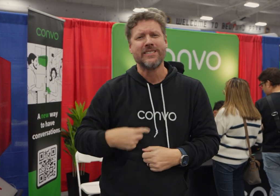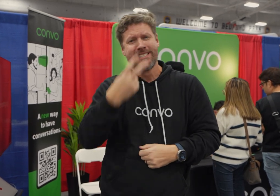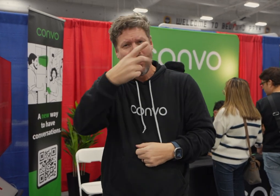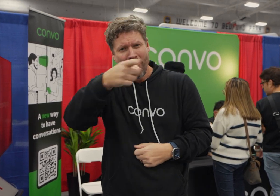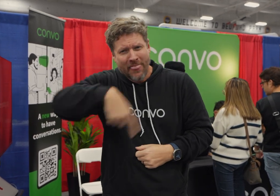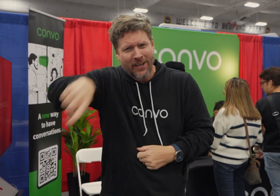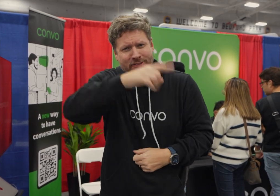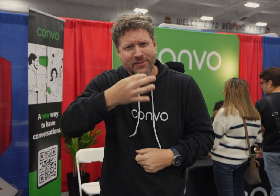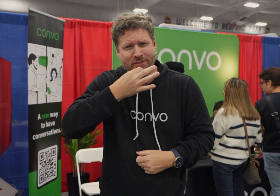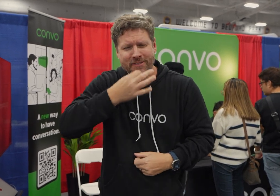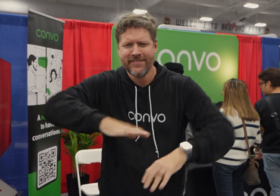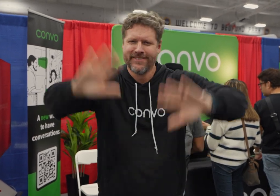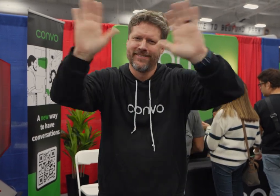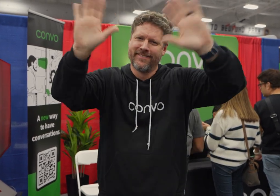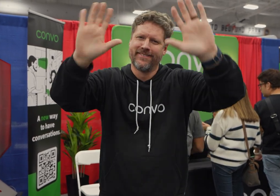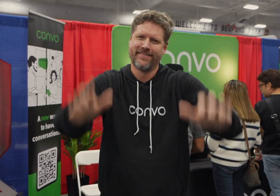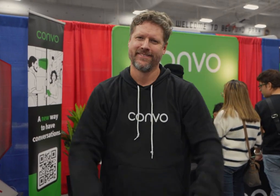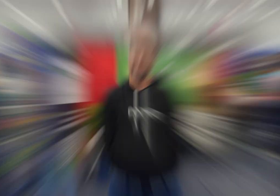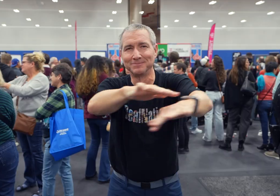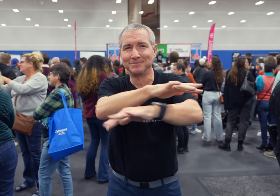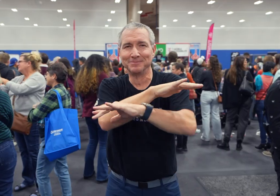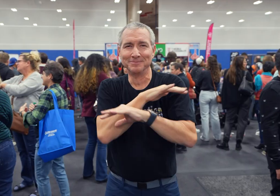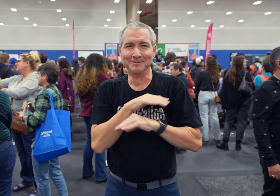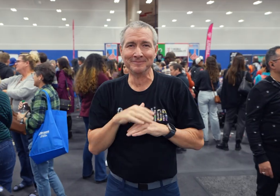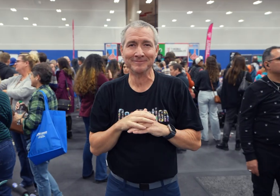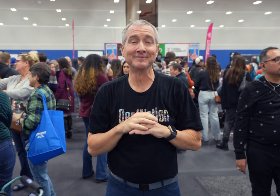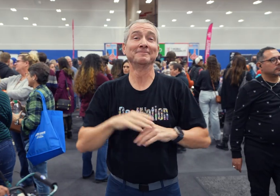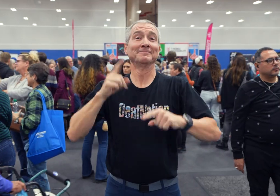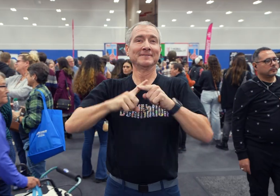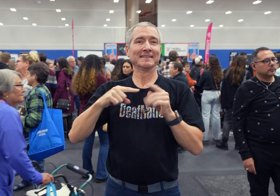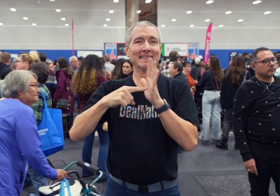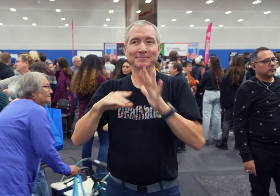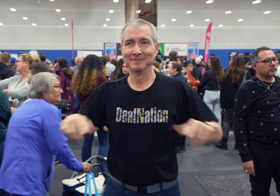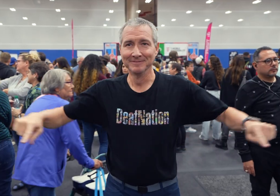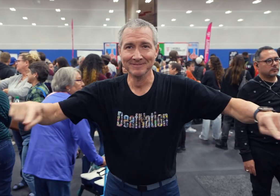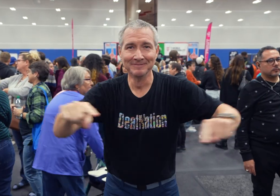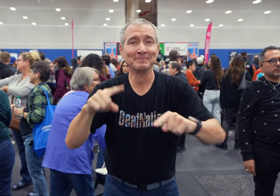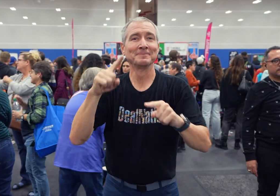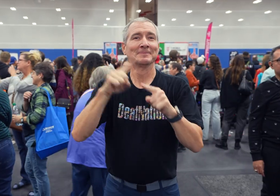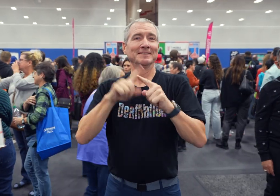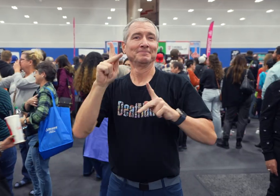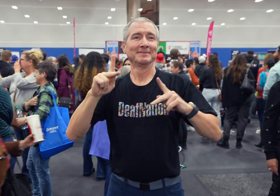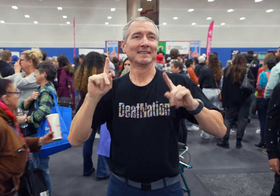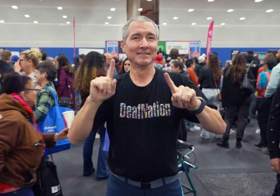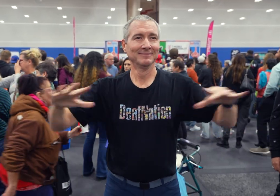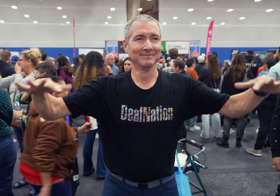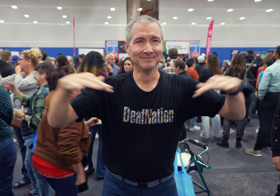see you all again soon! We have exhibitors here plus additional attendees.